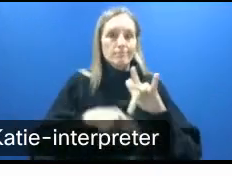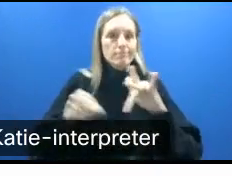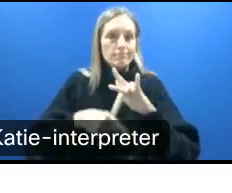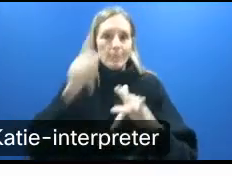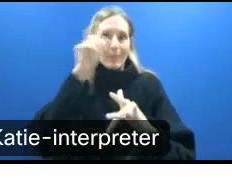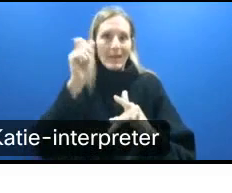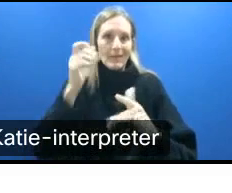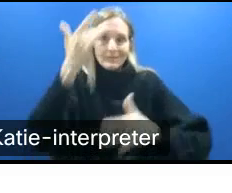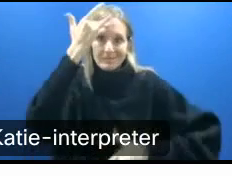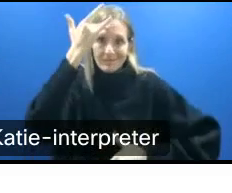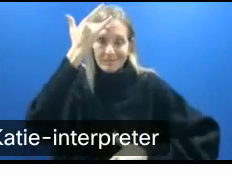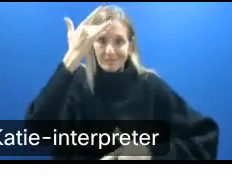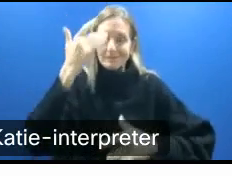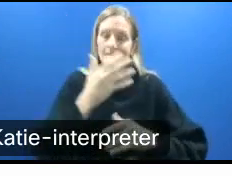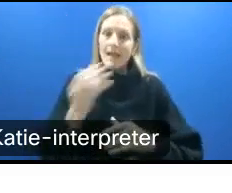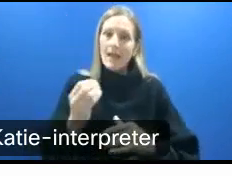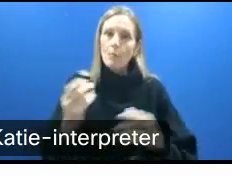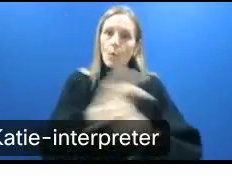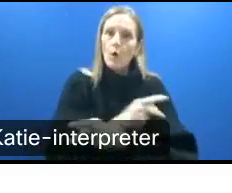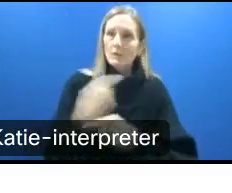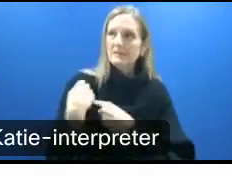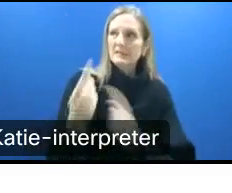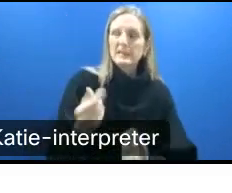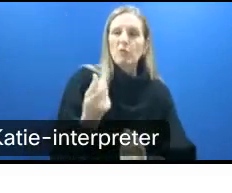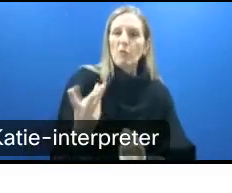This and this current influence the season.